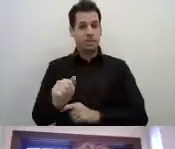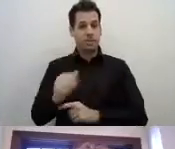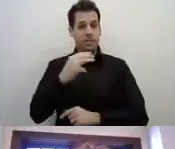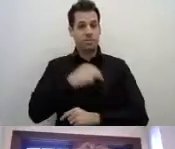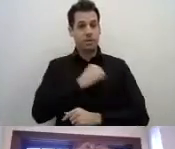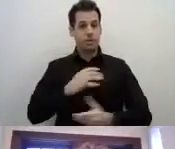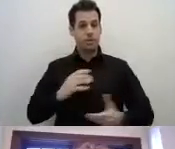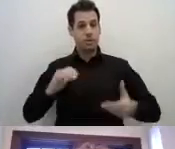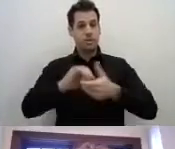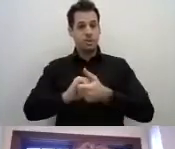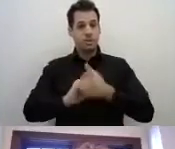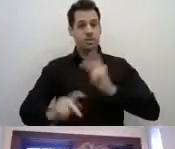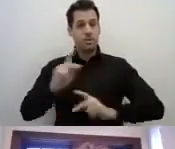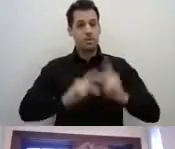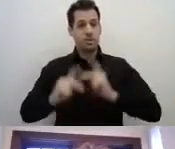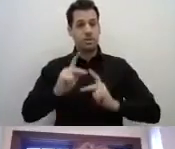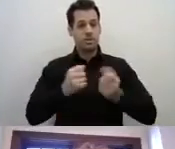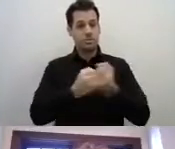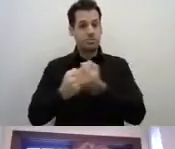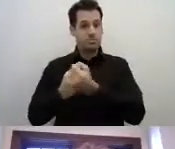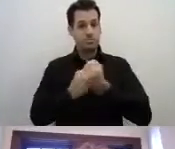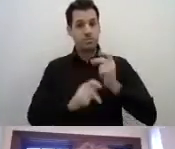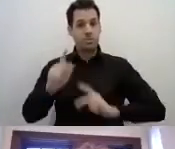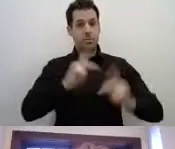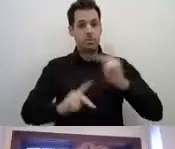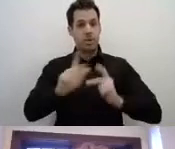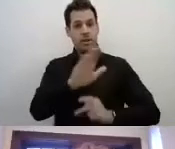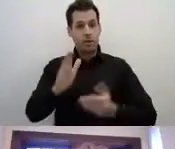people across the world in promoting the rights and well-beings of persons with disabilities